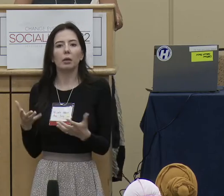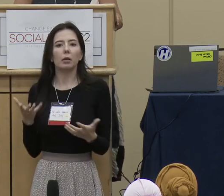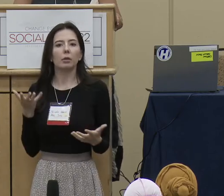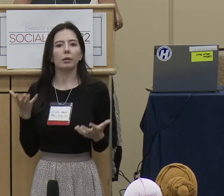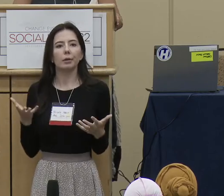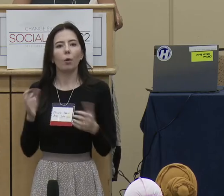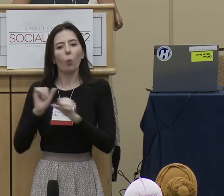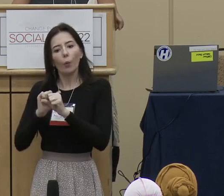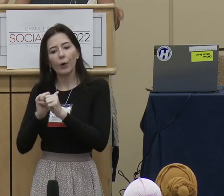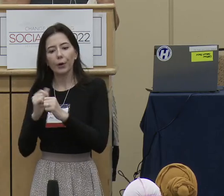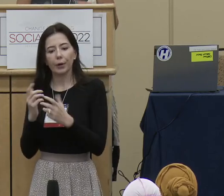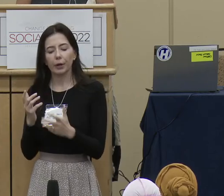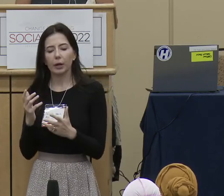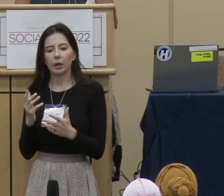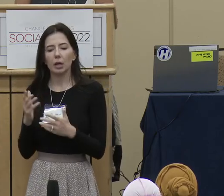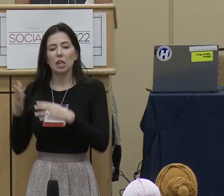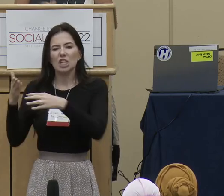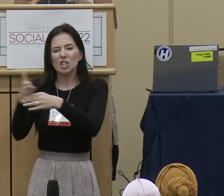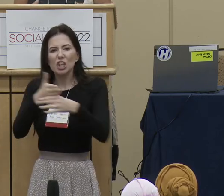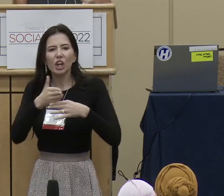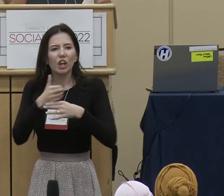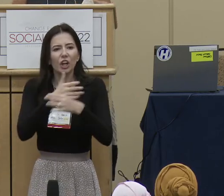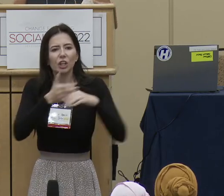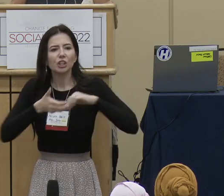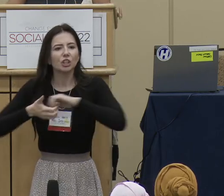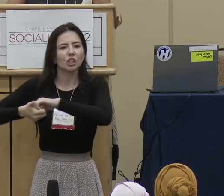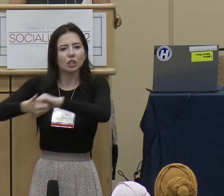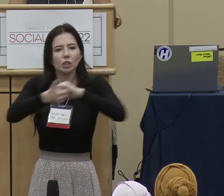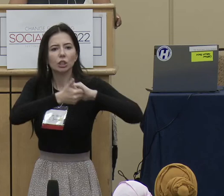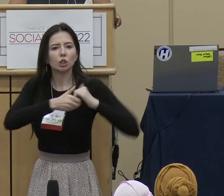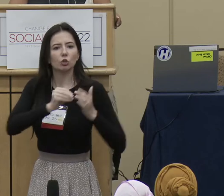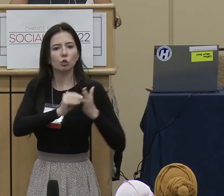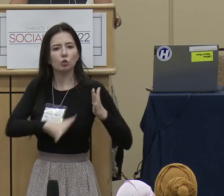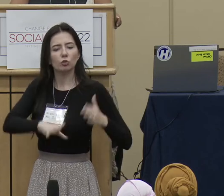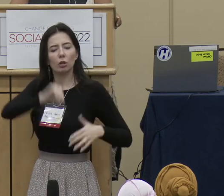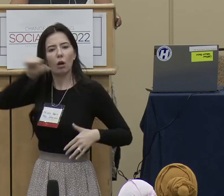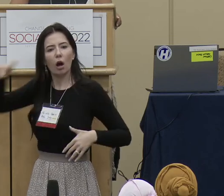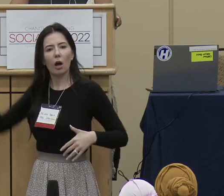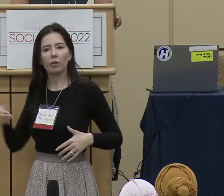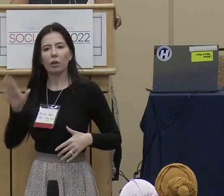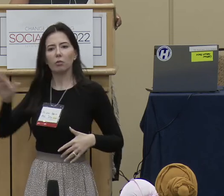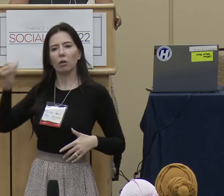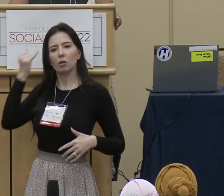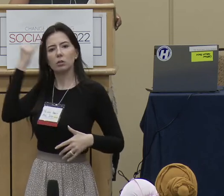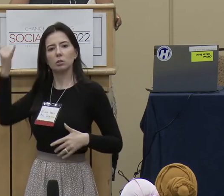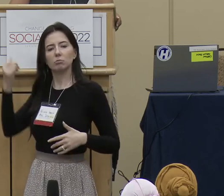credentials from the movement, from the street , from their own independent work, you know, share with students and others,